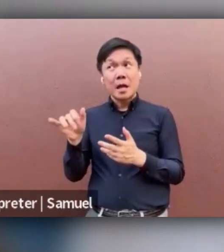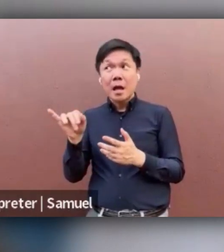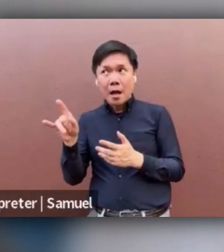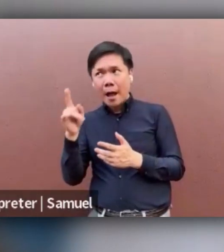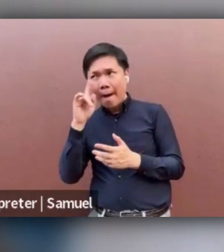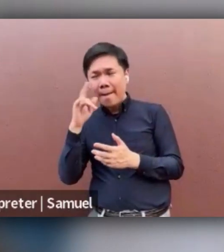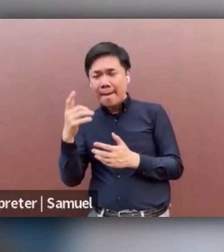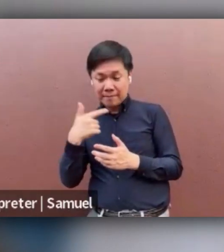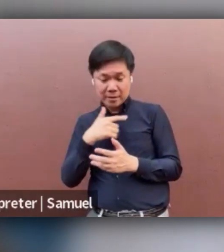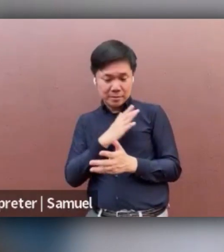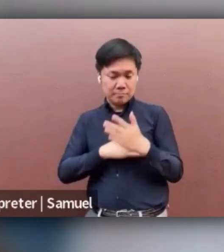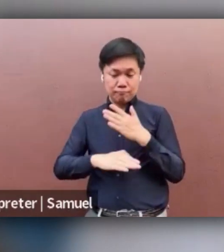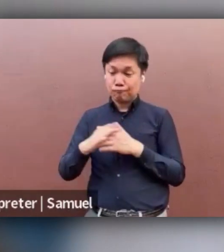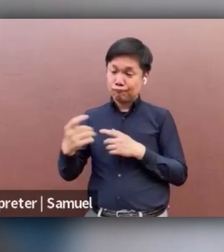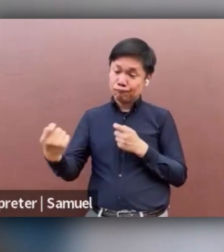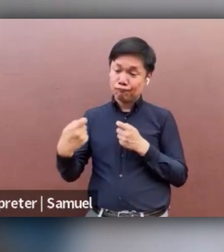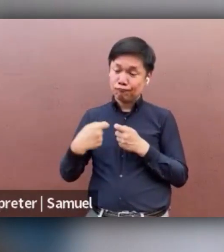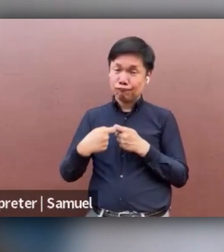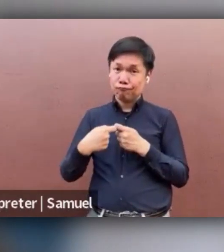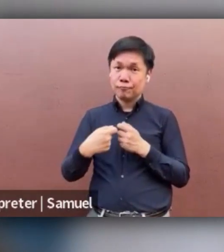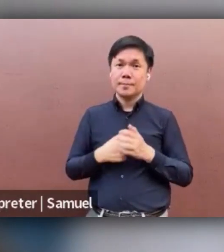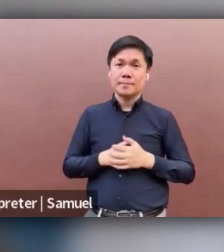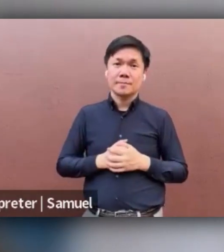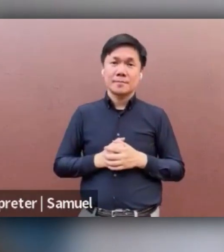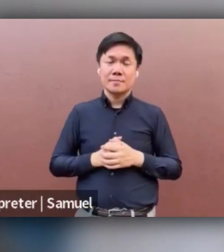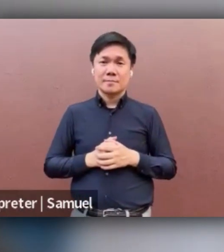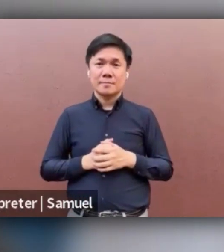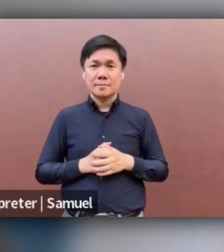confront themselves with the needs of people with special needs. No?